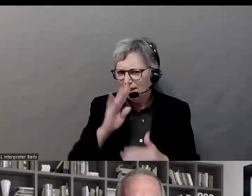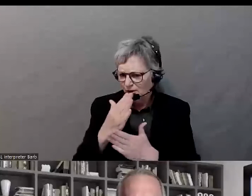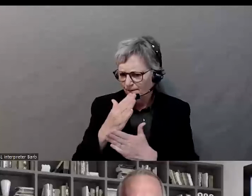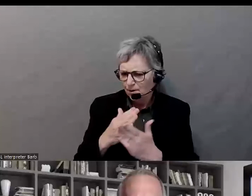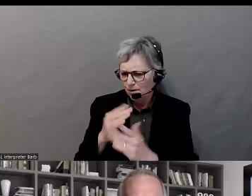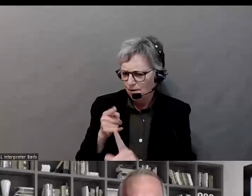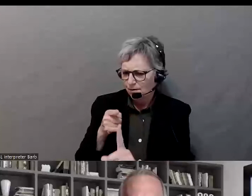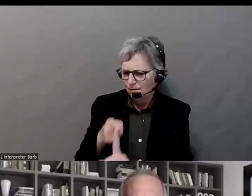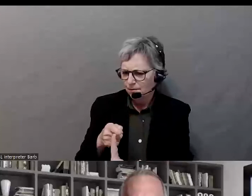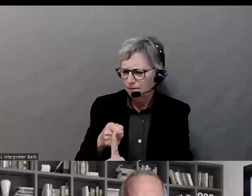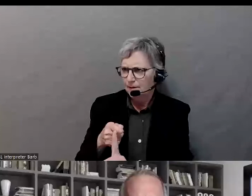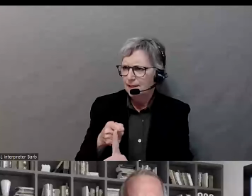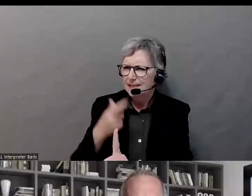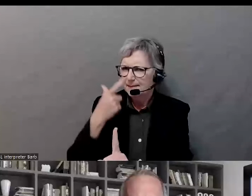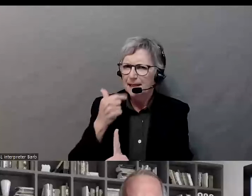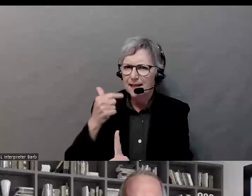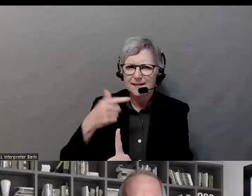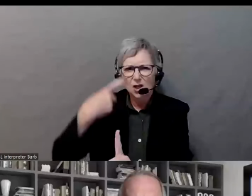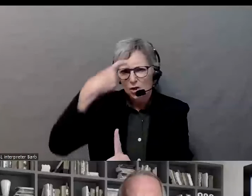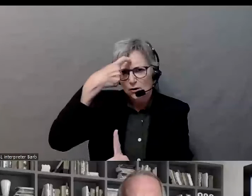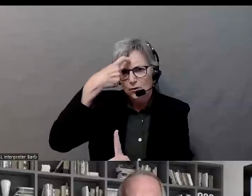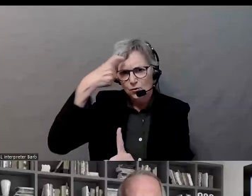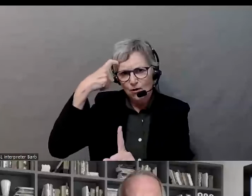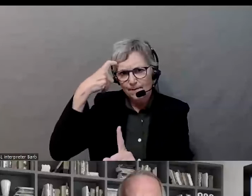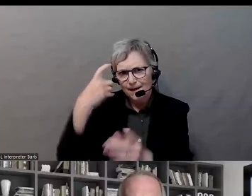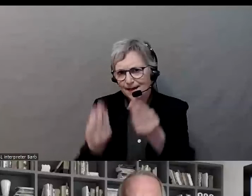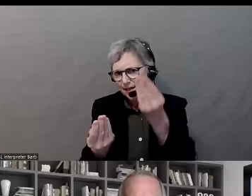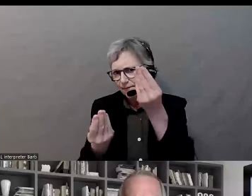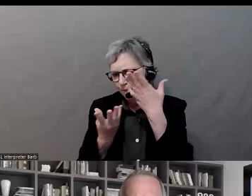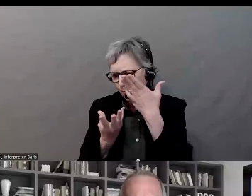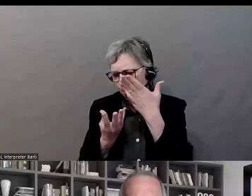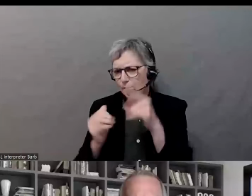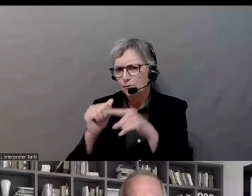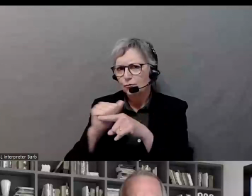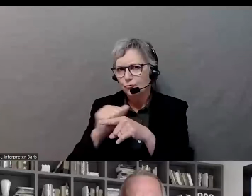TRAUMA INFORMED PRACTICE TRAINING. IT HELPS PEOPLE UNDERSTAND THAT SOMEONE'S